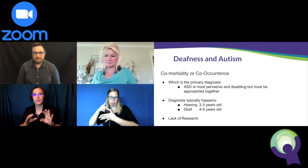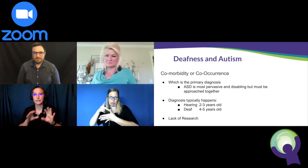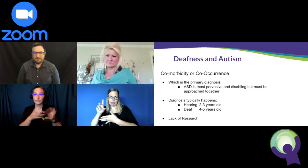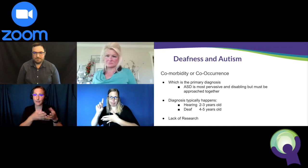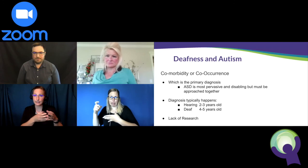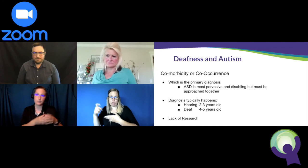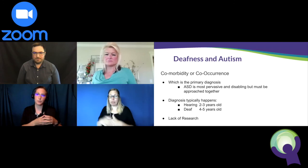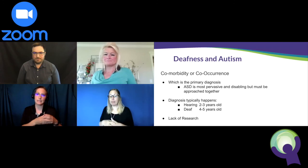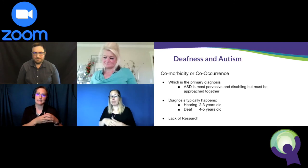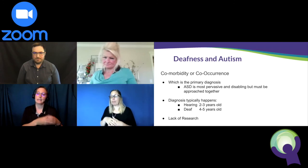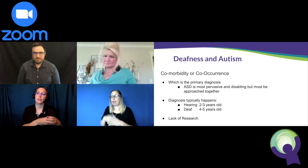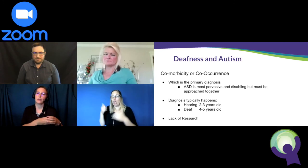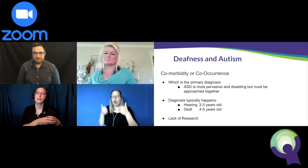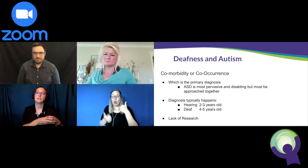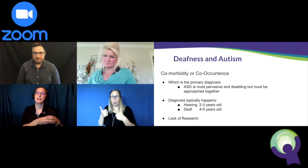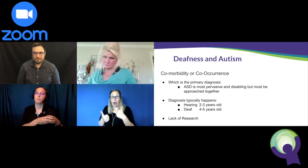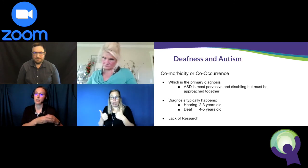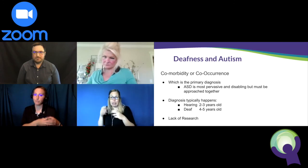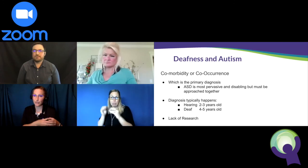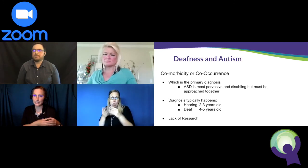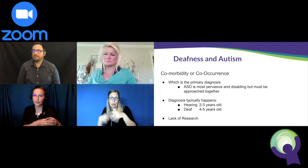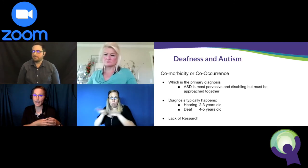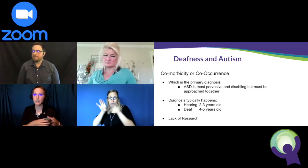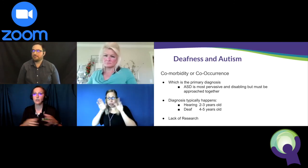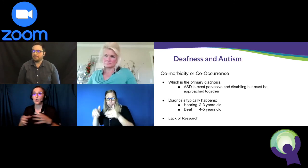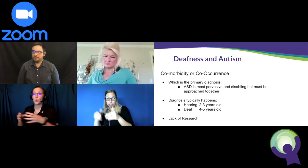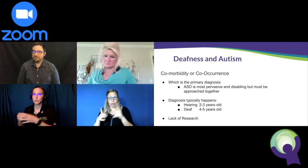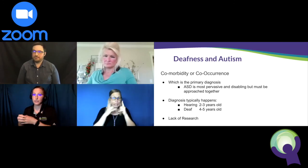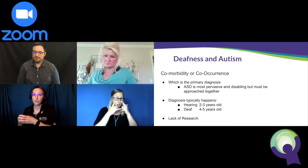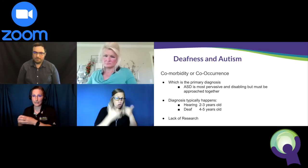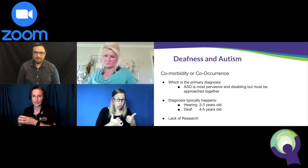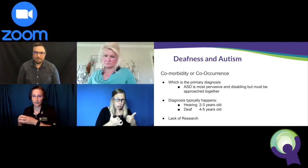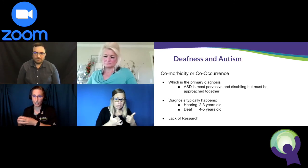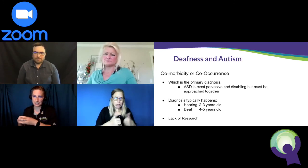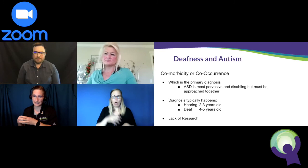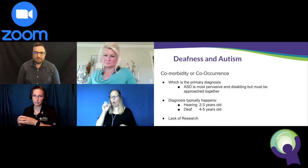Is it the fact that this person has a hearing loss and we're going to focus on that? Or do we focus on their autism?